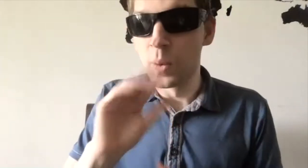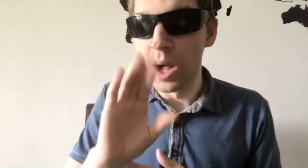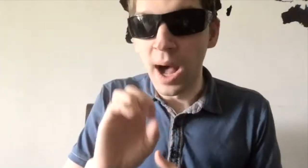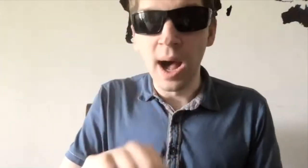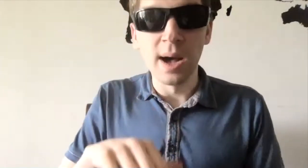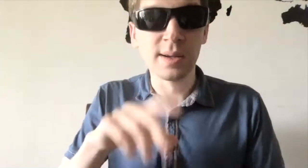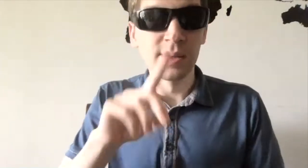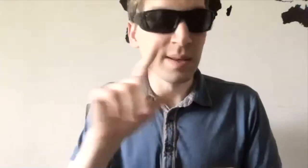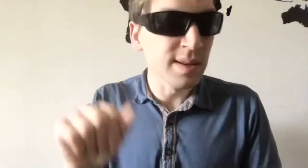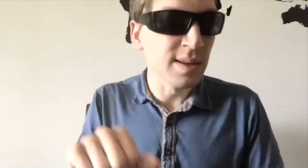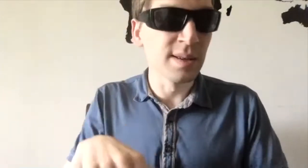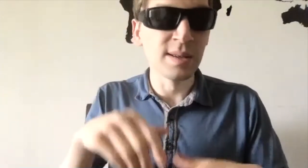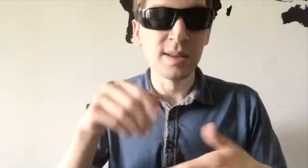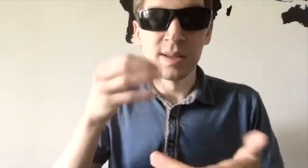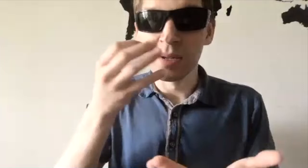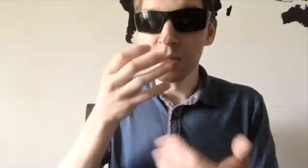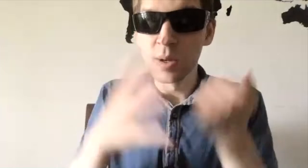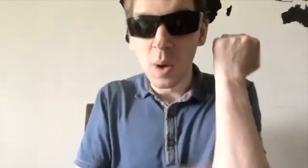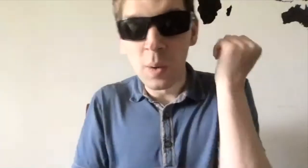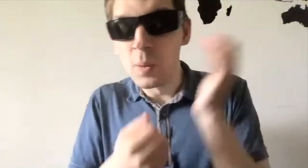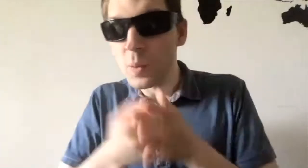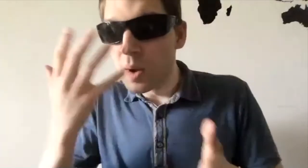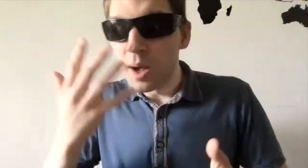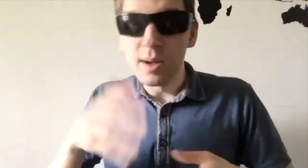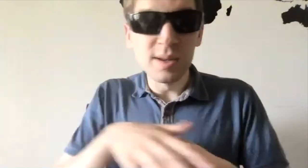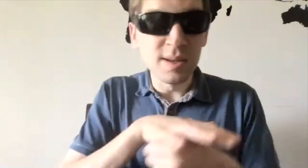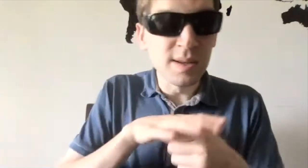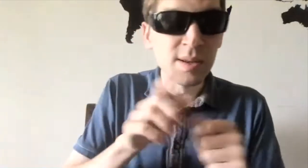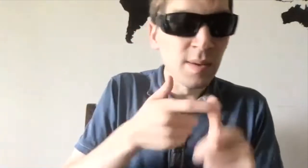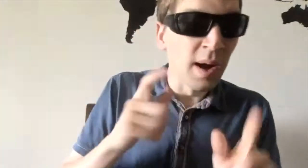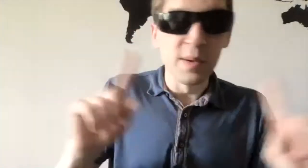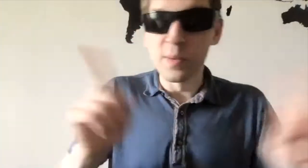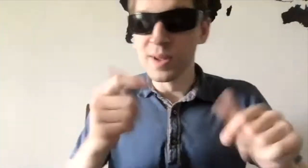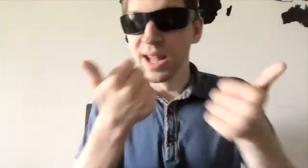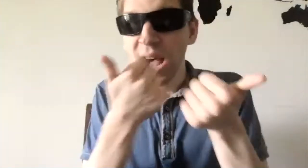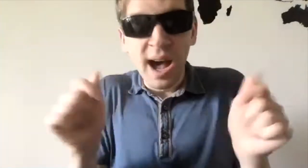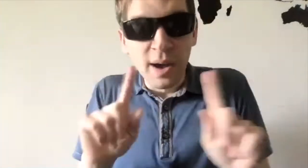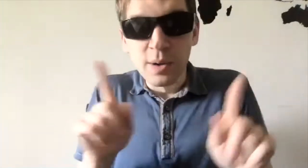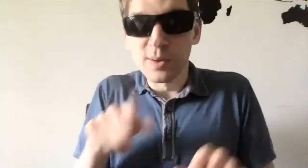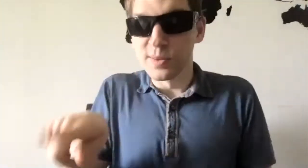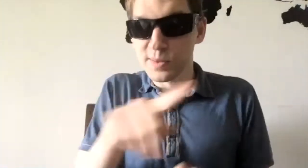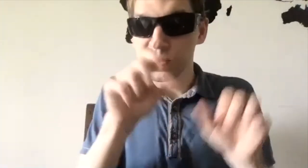should speak up, someone who is not afraid. It doesn't matter where they're from, they're